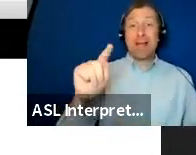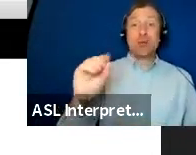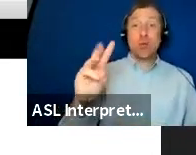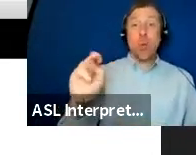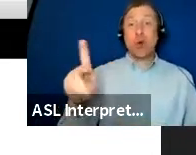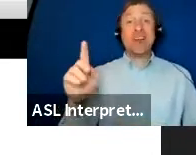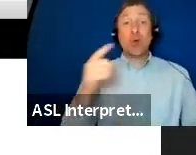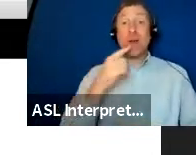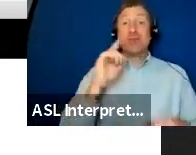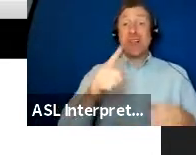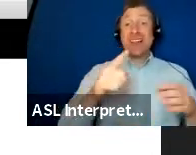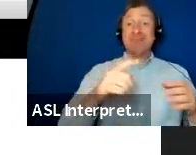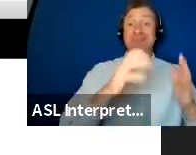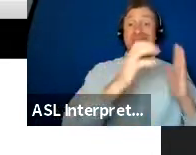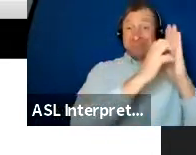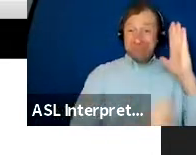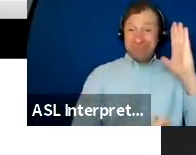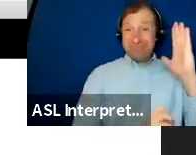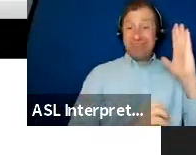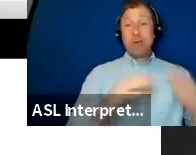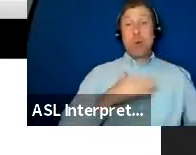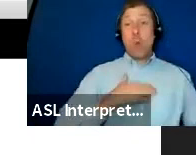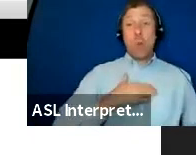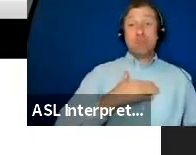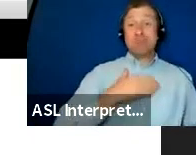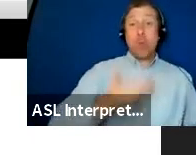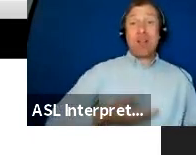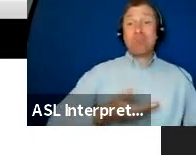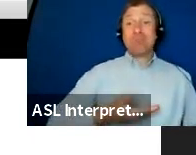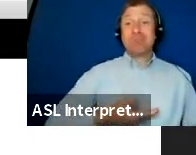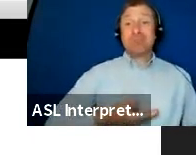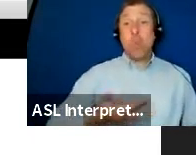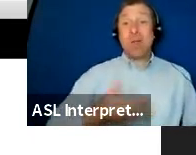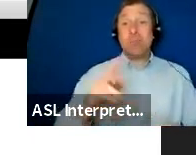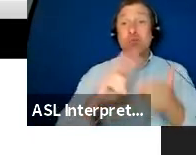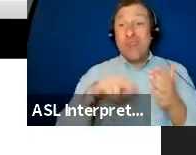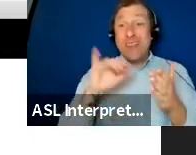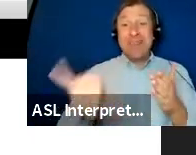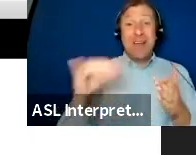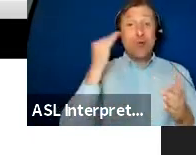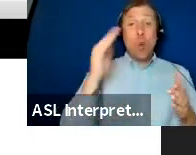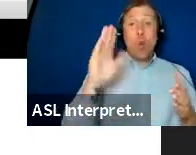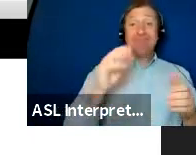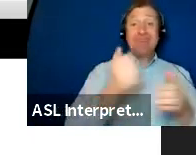you're more than welcome to read it, cover to cover, so to speak, and to know that all of the provisions in that agreement are mandatory